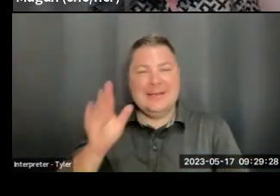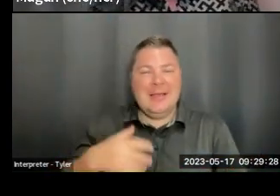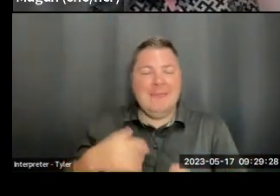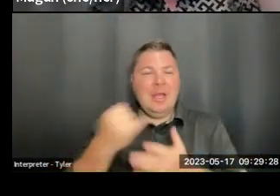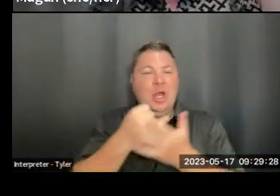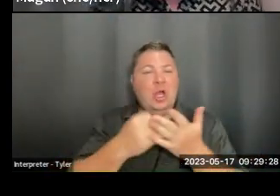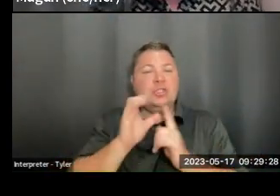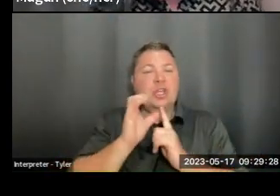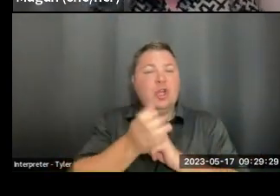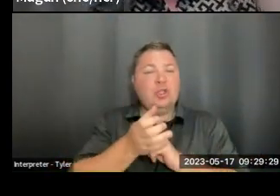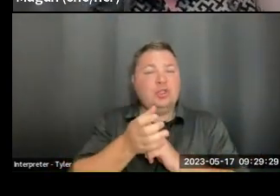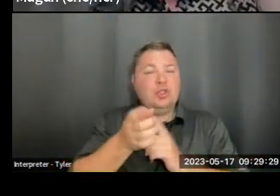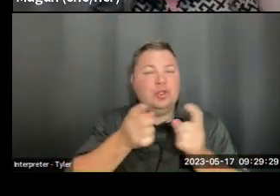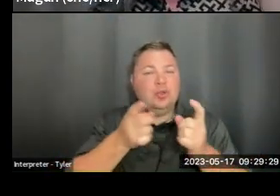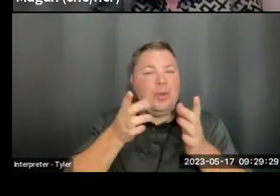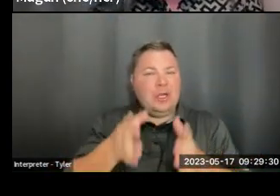I'm sure the audience knows you well by now.